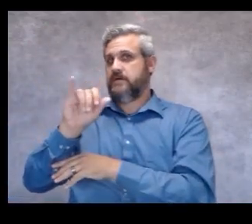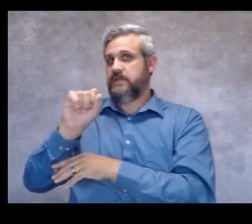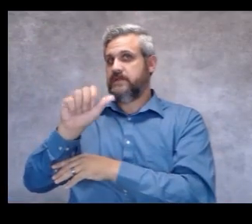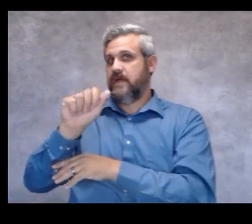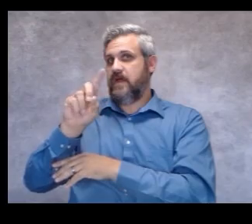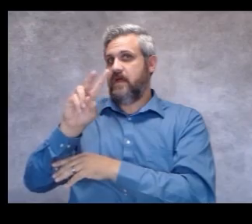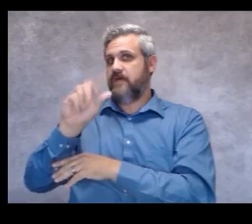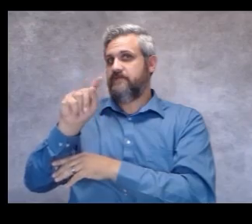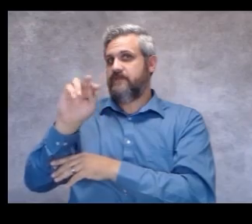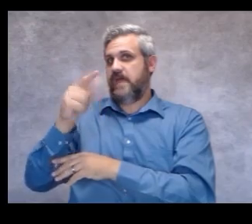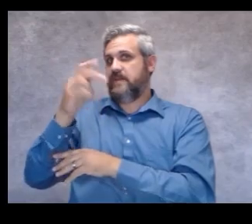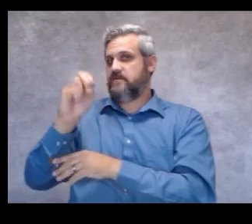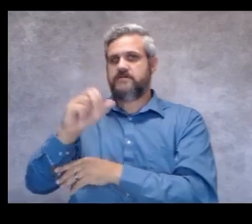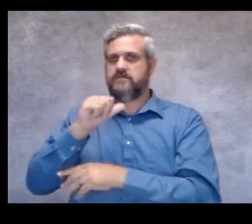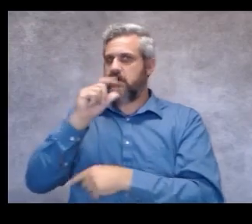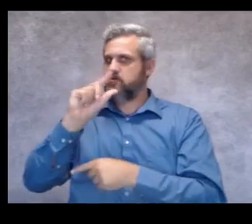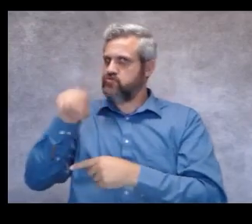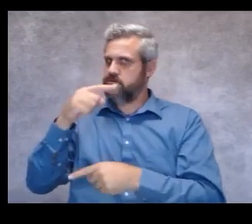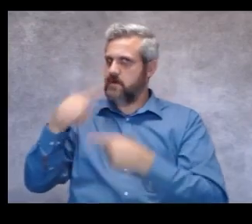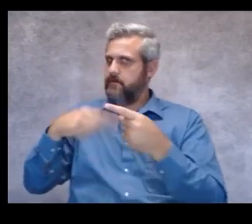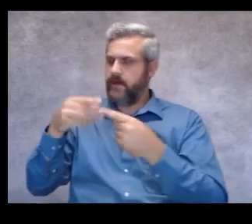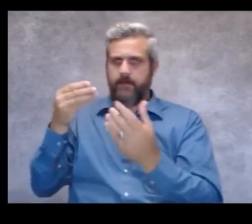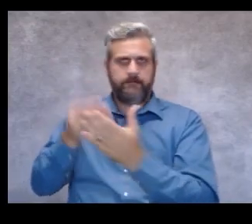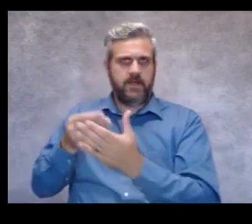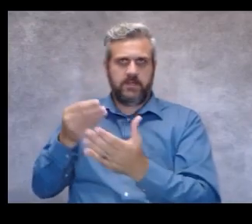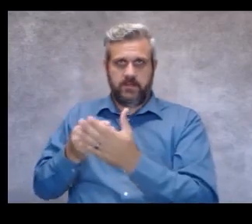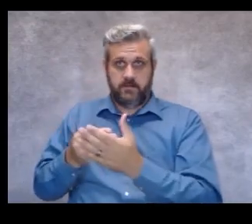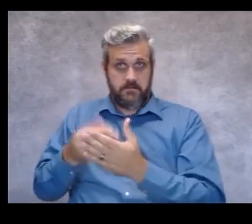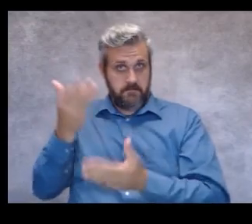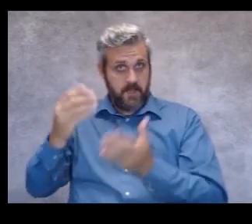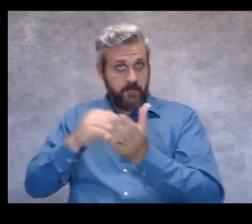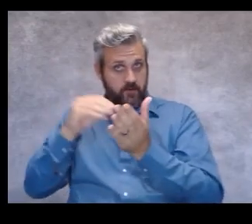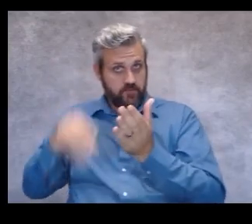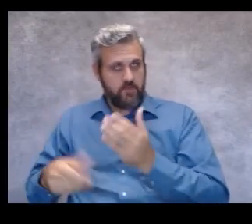economically disadvantaged. A student could be disadvantaged due to special